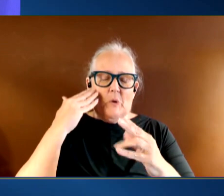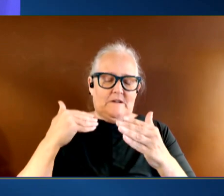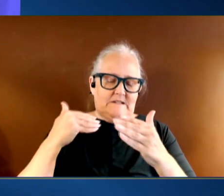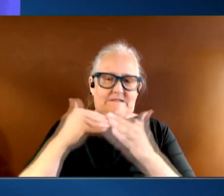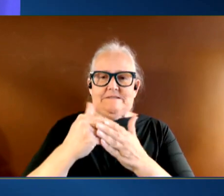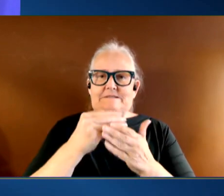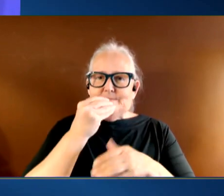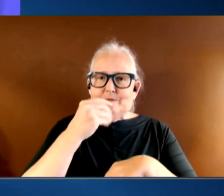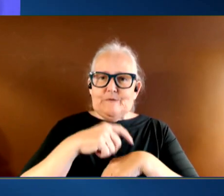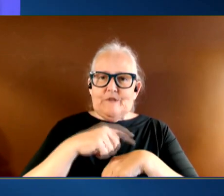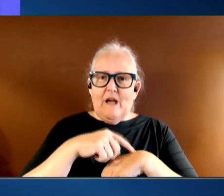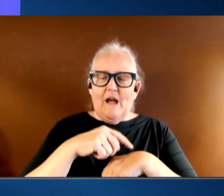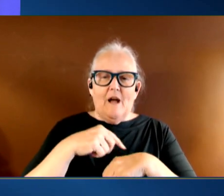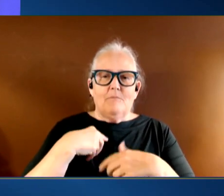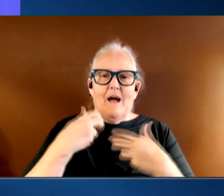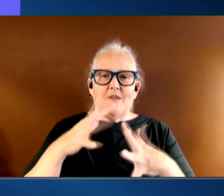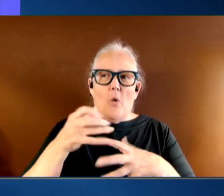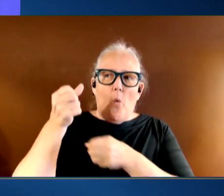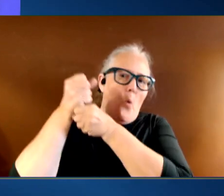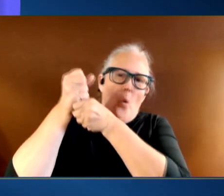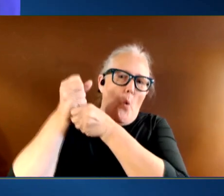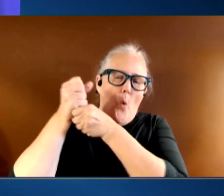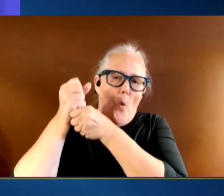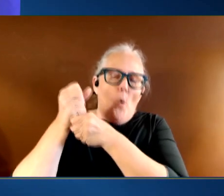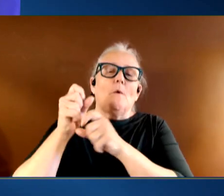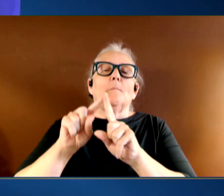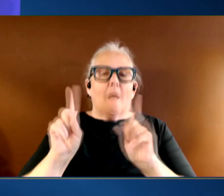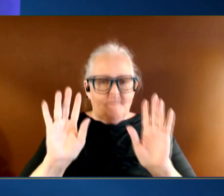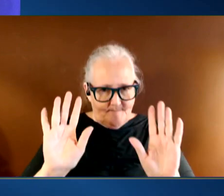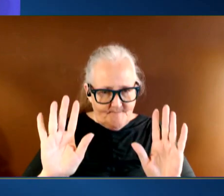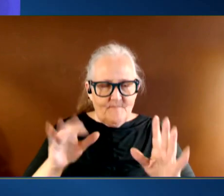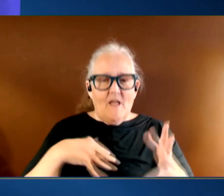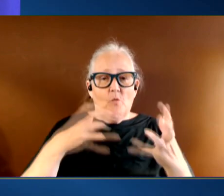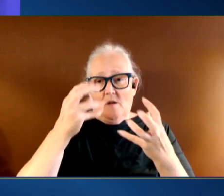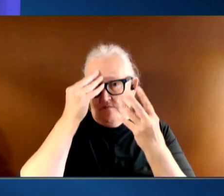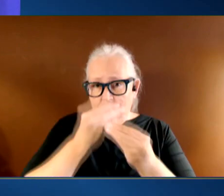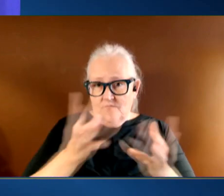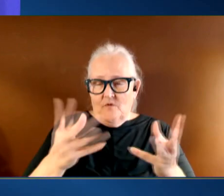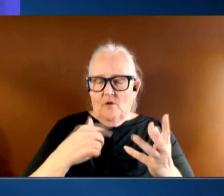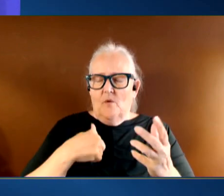to keep that too long. But I do want to say that we are really grateful to be here with